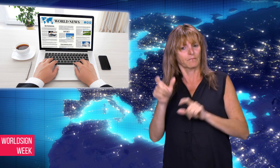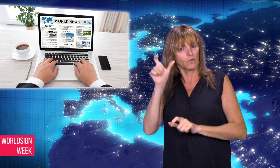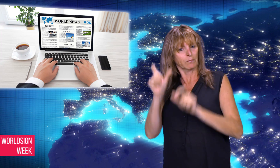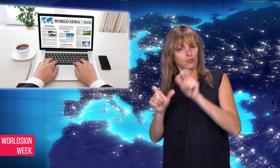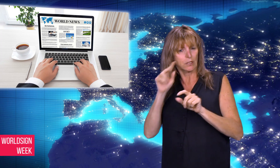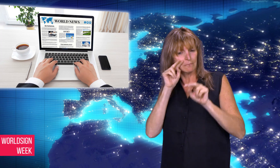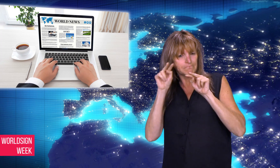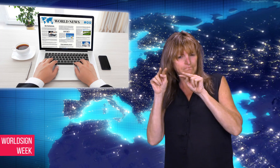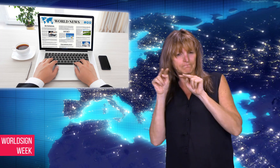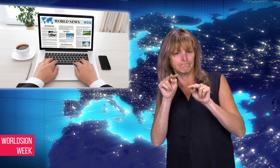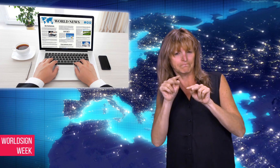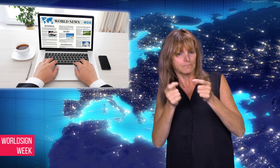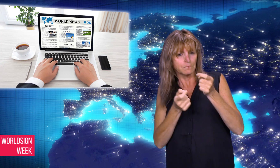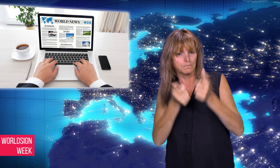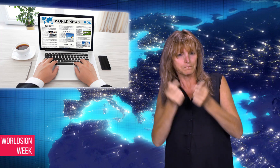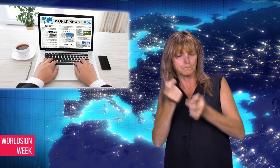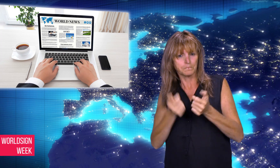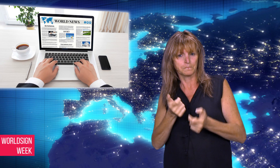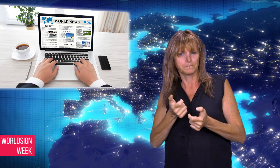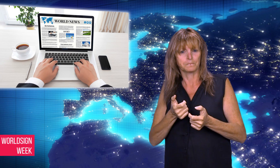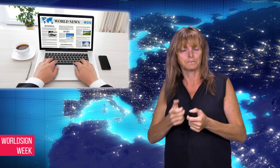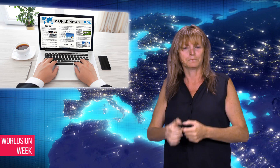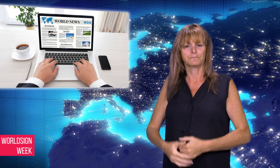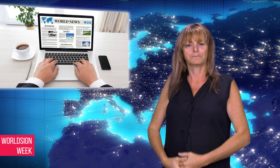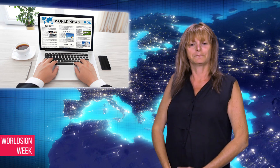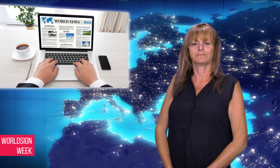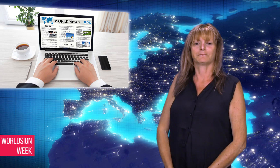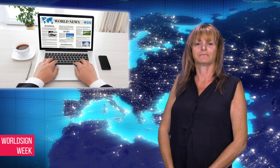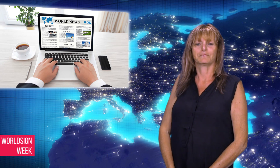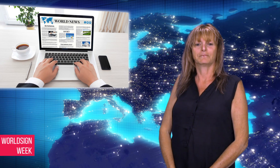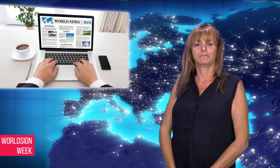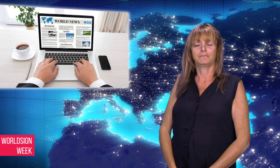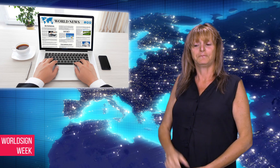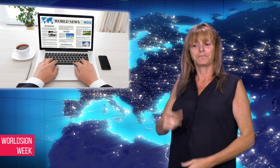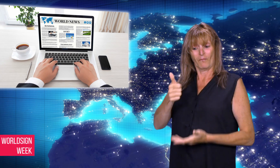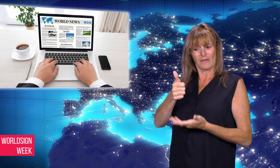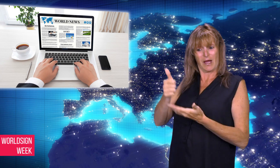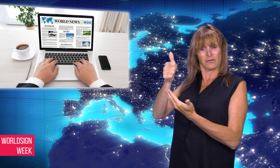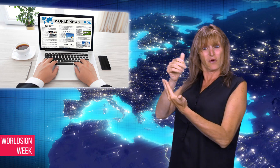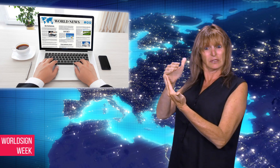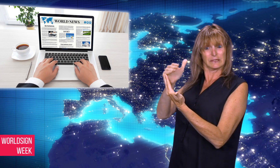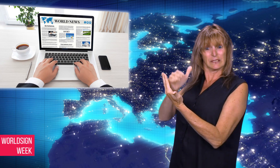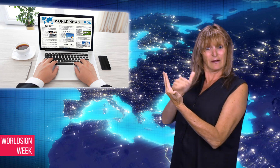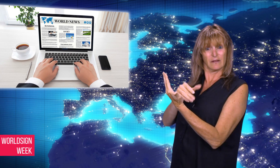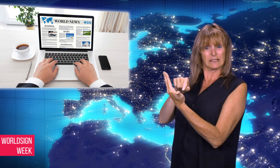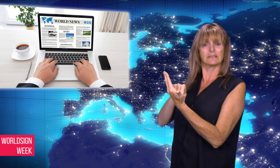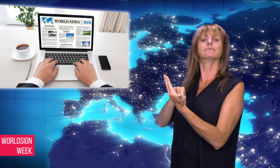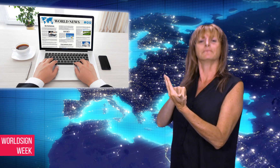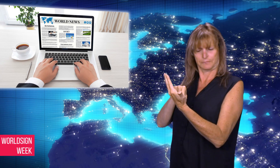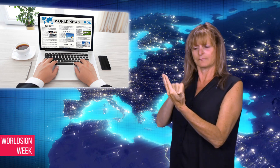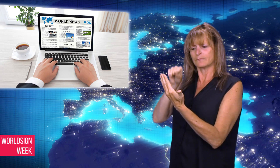counter fake news. To train human